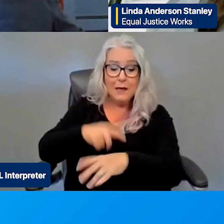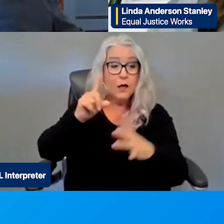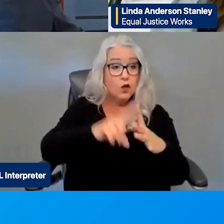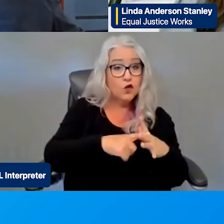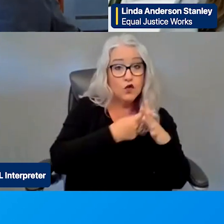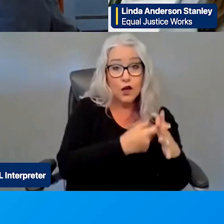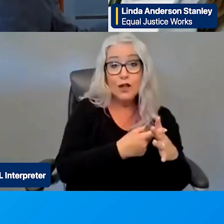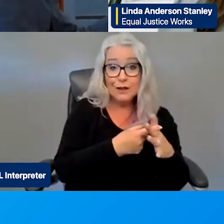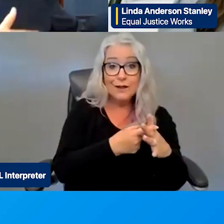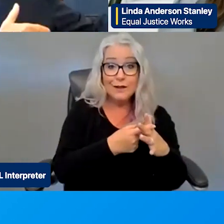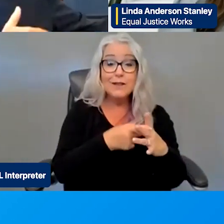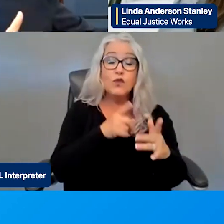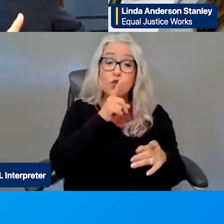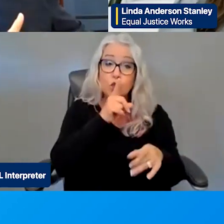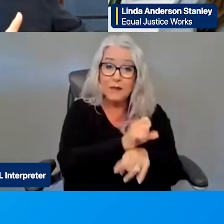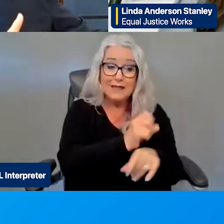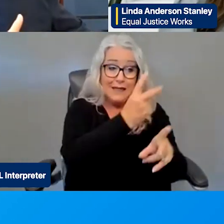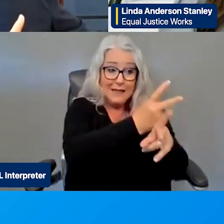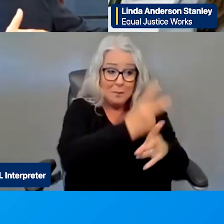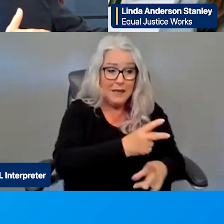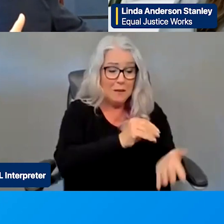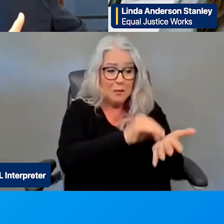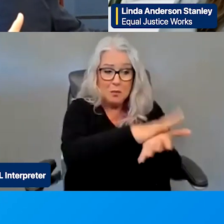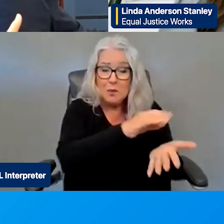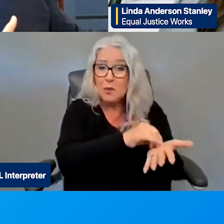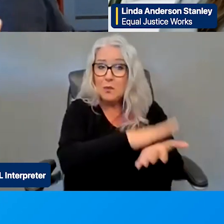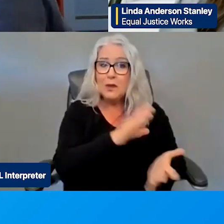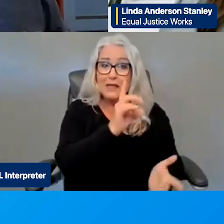keeping data. Is it still accurate if you wait too long, that is a question too.